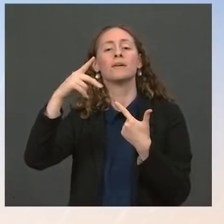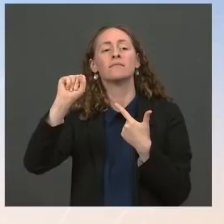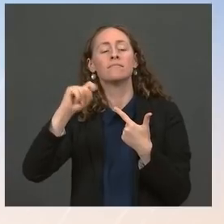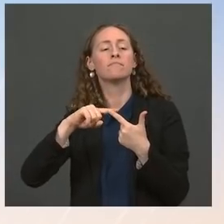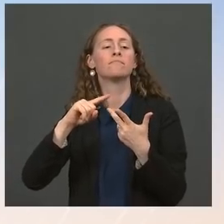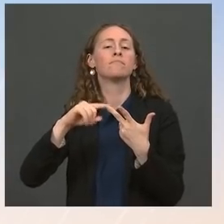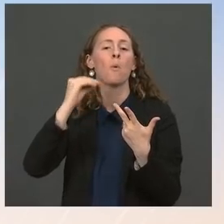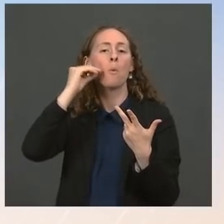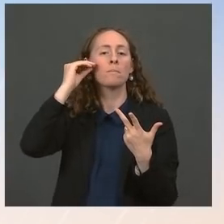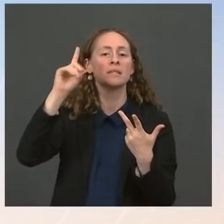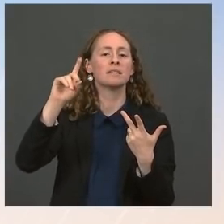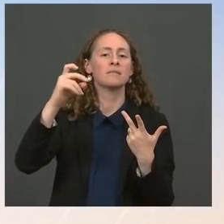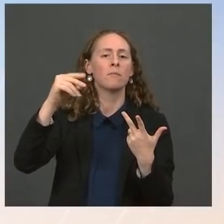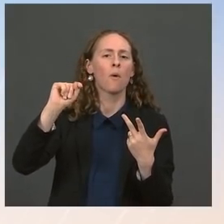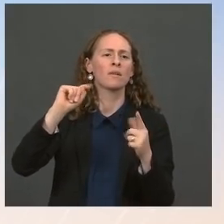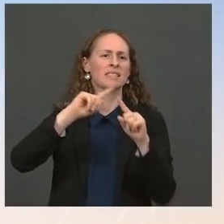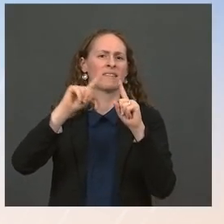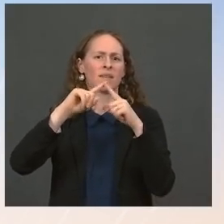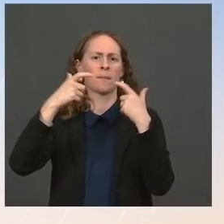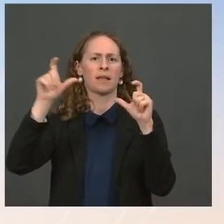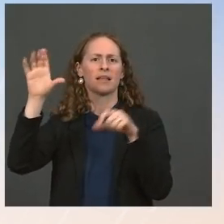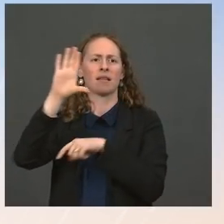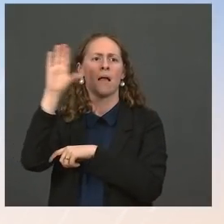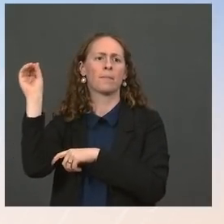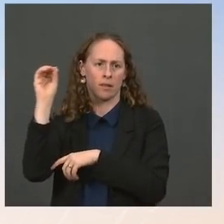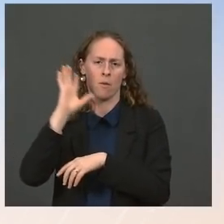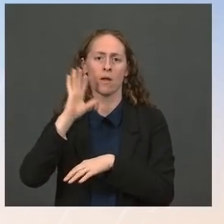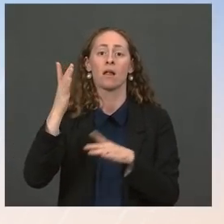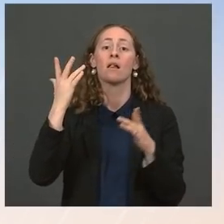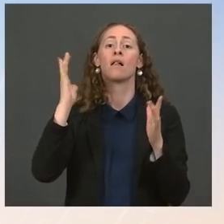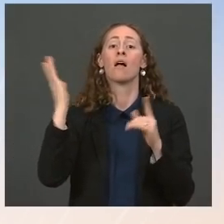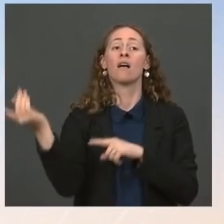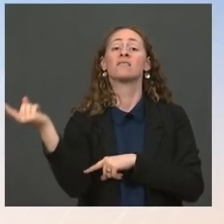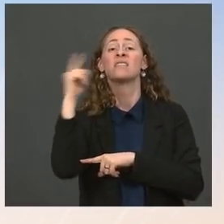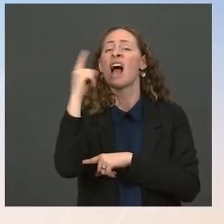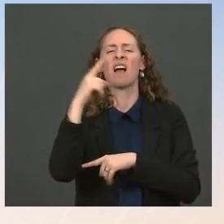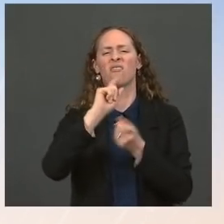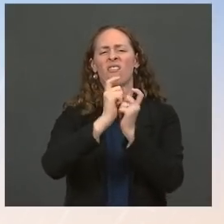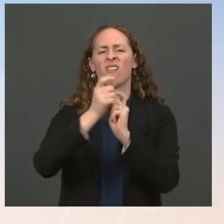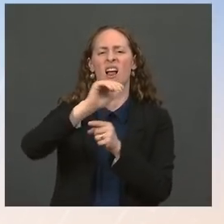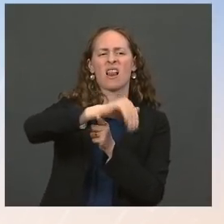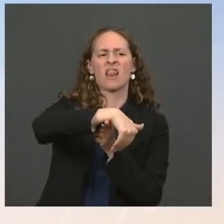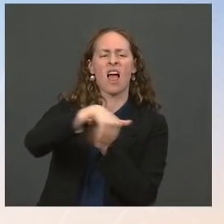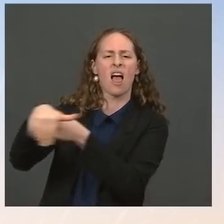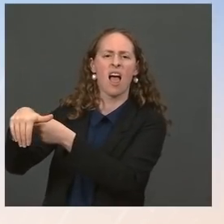and nighttime hours to increase throughput. These commitments will move more goods faster, including toys --